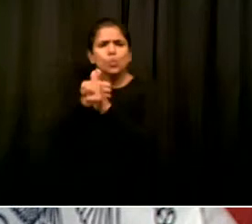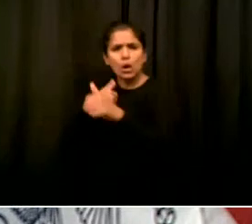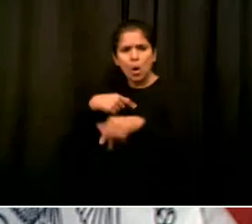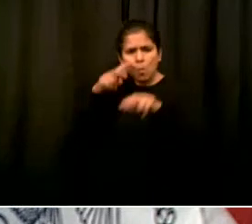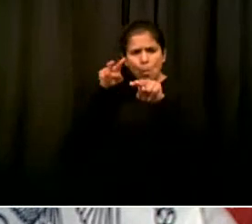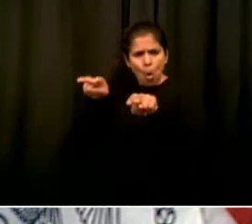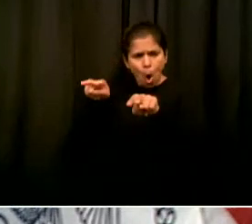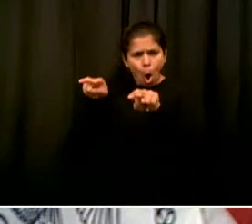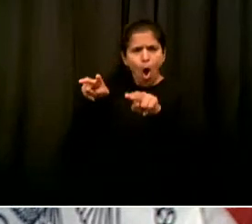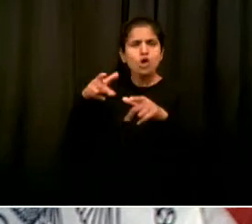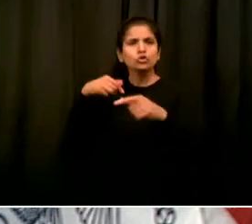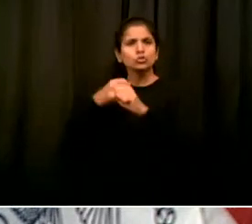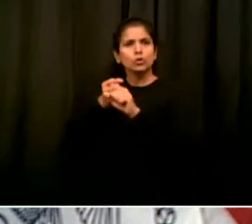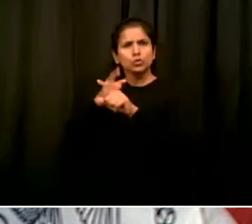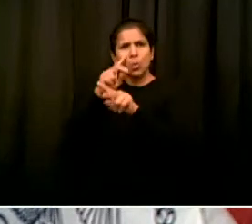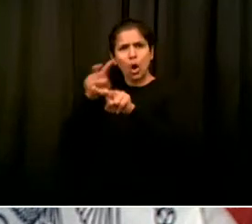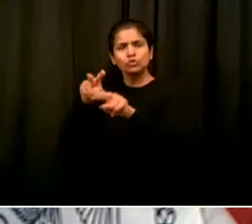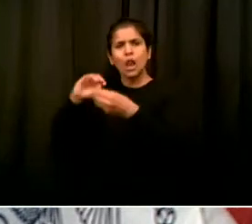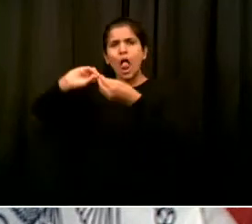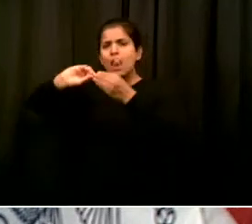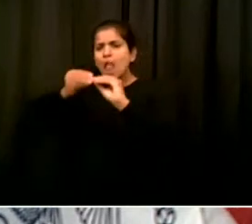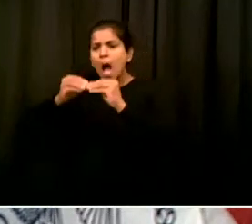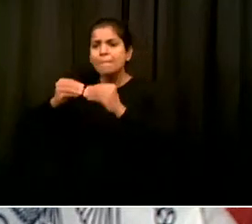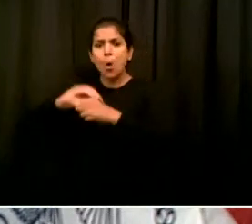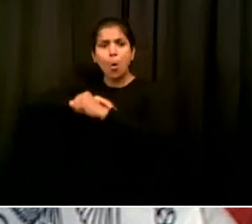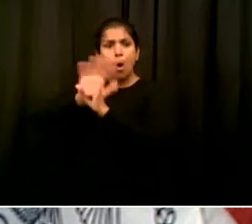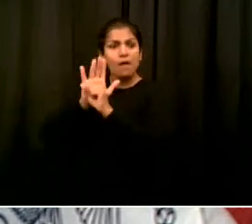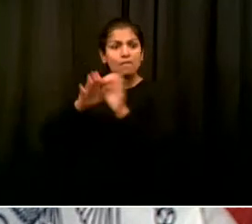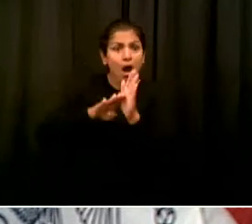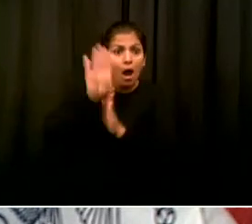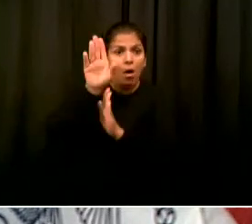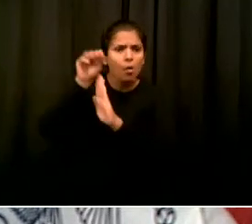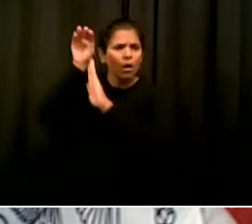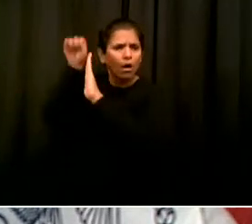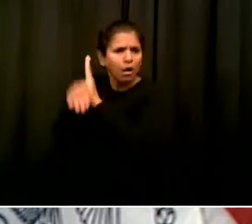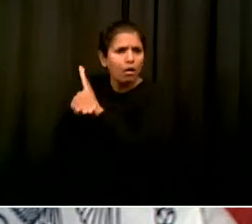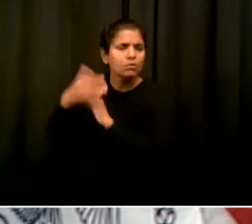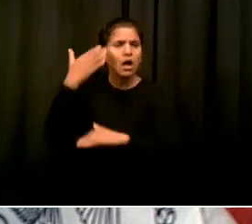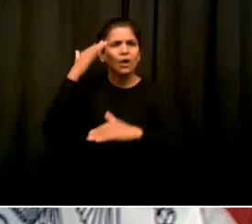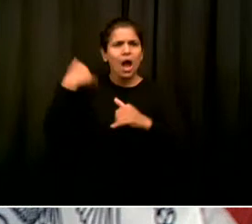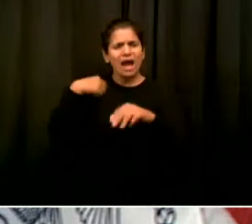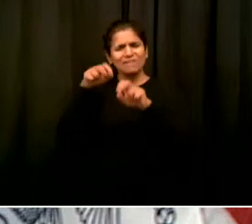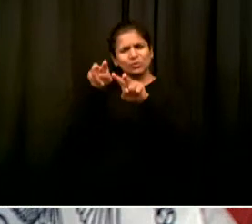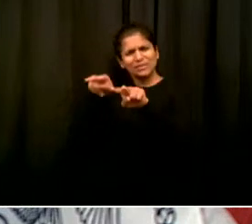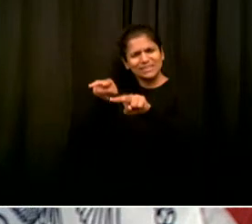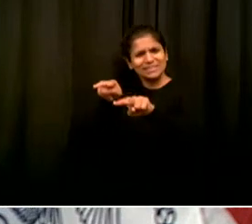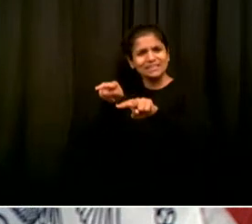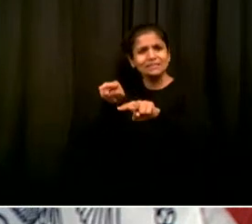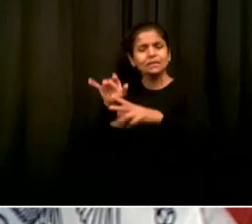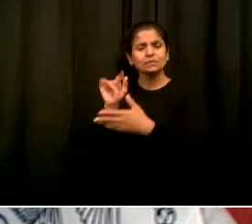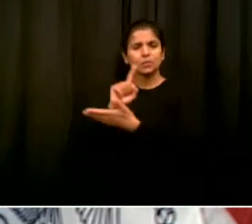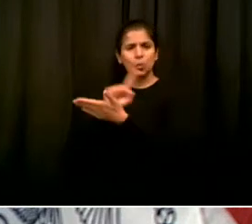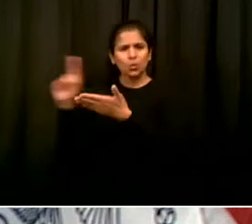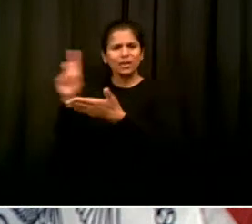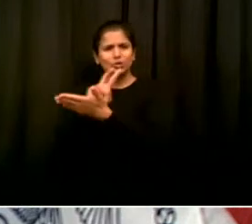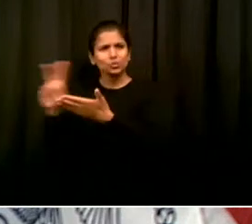HOW THINGS ARE GOING TO BE LAID OUTUT, THE FINAL LEVELS OF STAFFFFGIN, ET CETERA. SO, PARENTS NOW